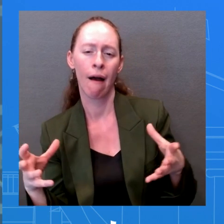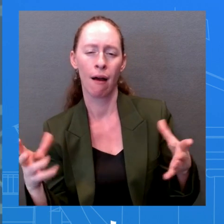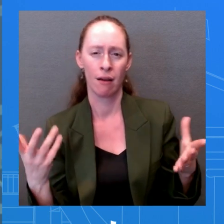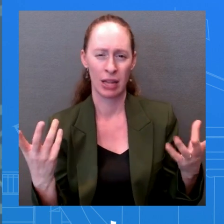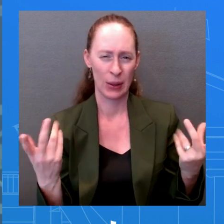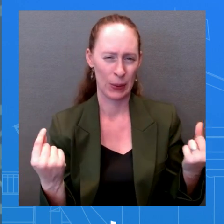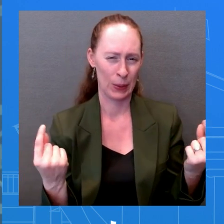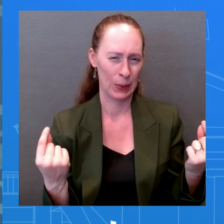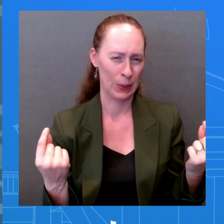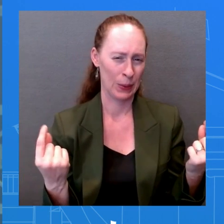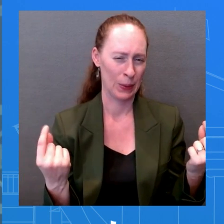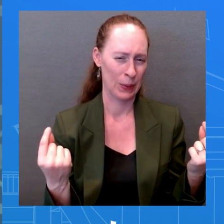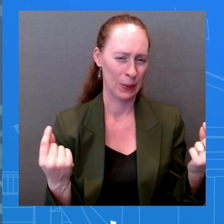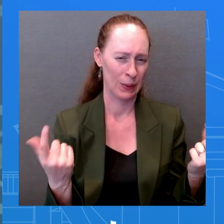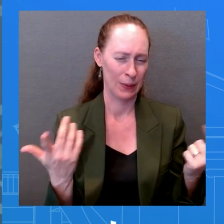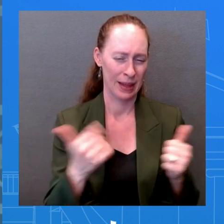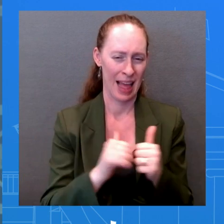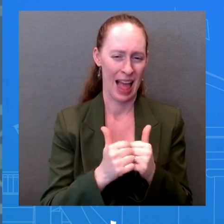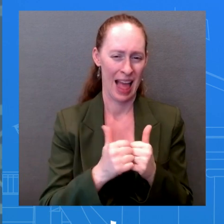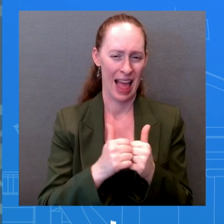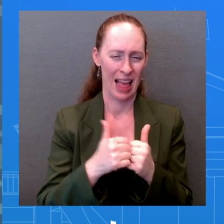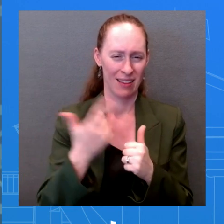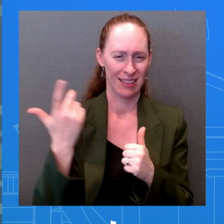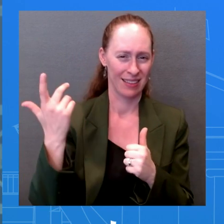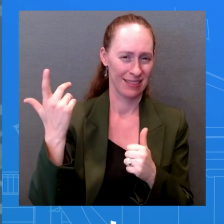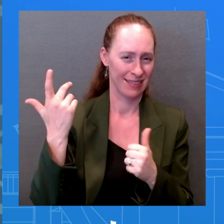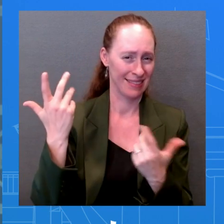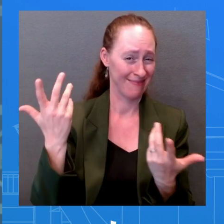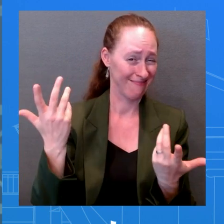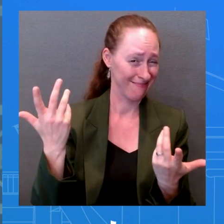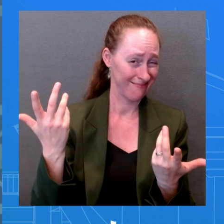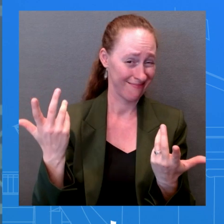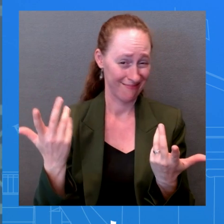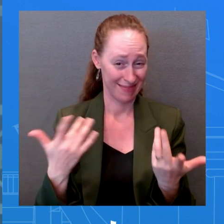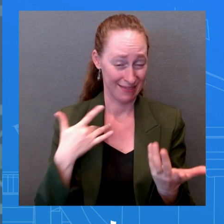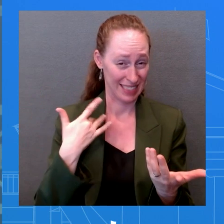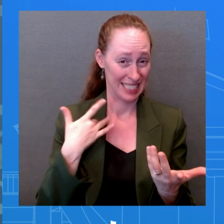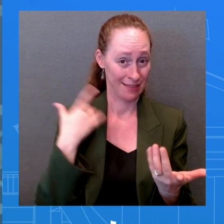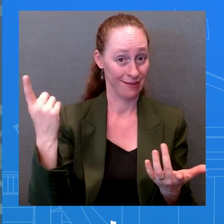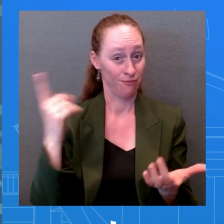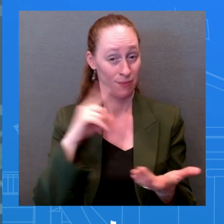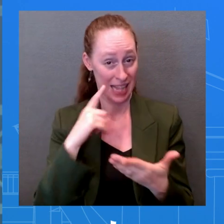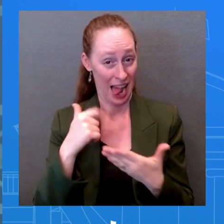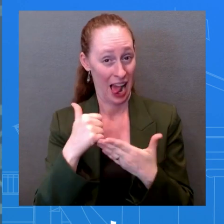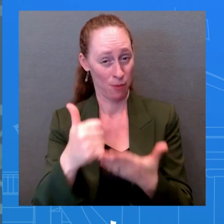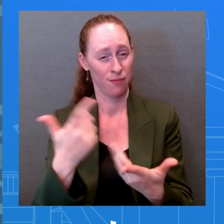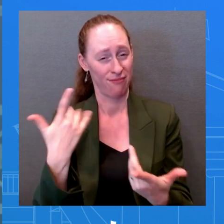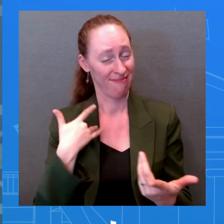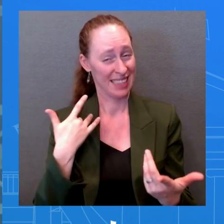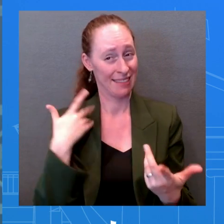and he said this repeatedly, I've said this repeatedly -- not all Republicans are extreme MAGA Republicans; many are not.